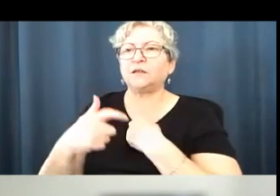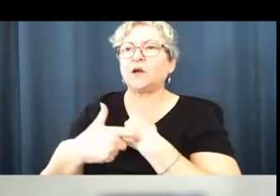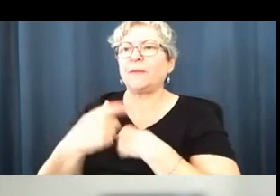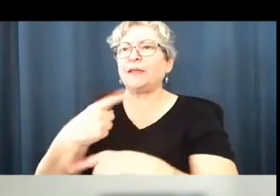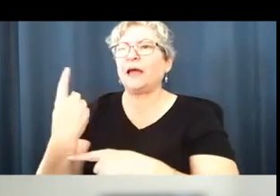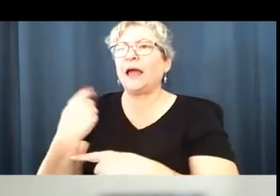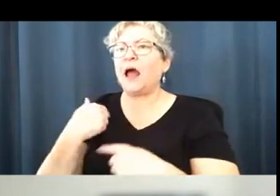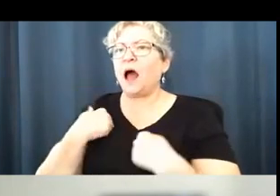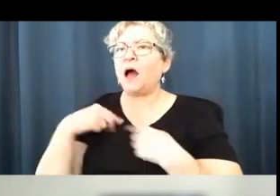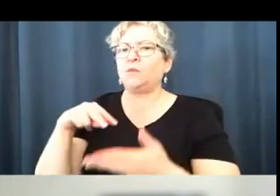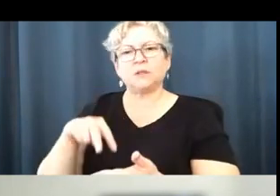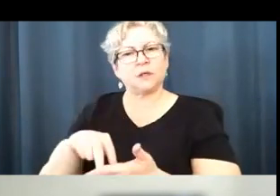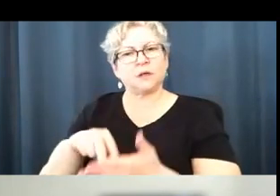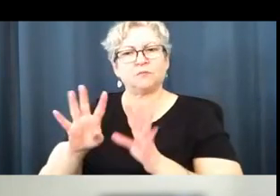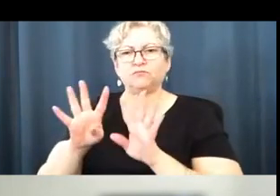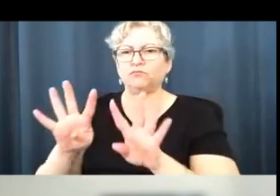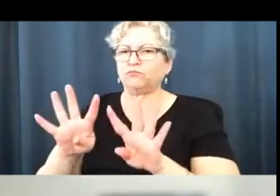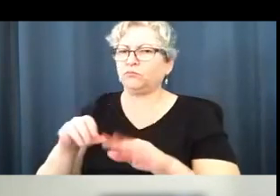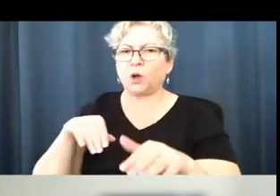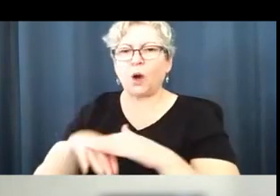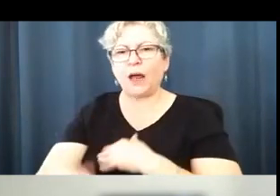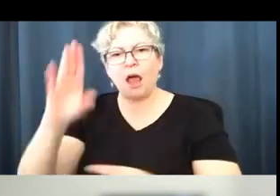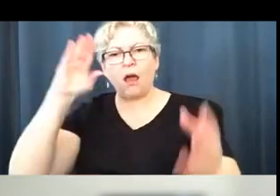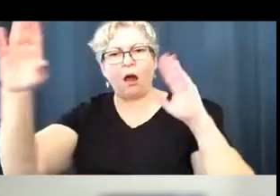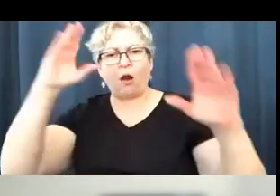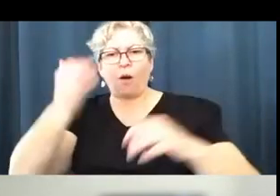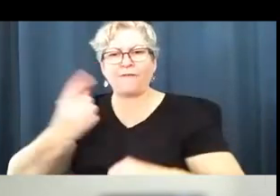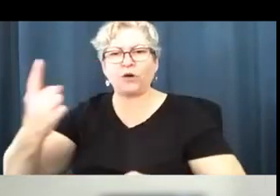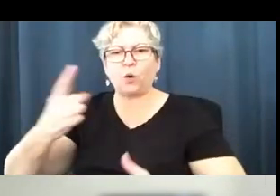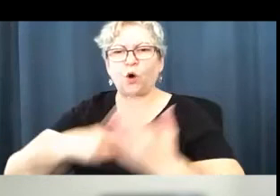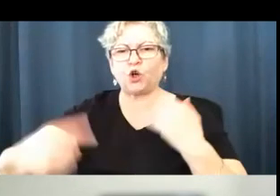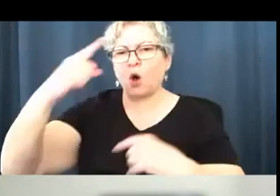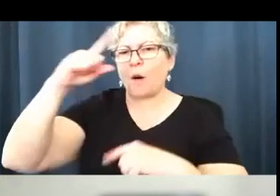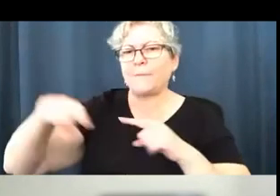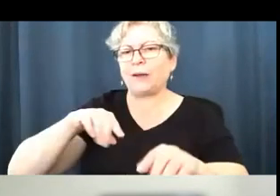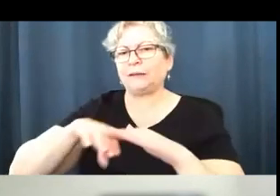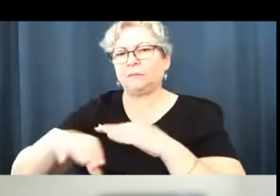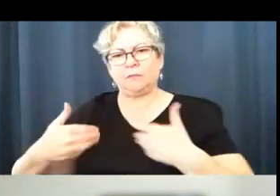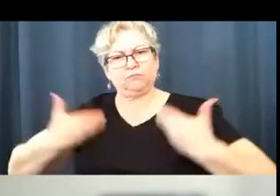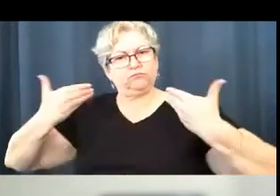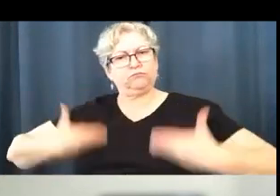and I'd stand right up with him. I'd barge right in, hey everybody, how you doing? What do you know about accessibility? I'm Darren, I'm here to help